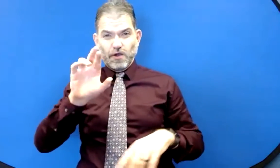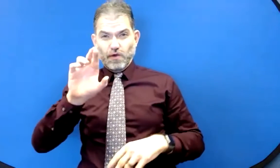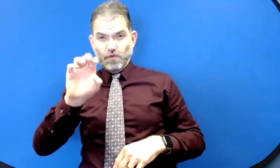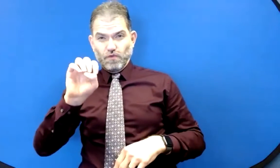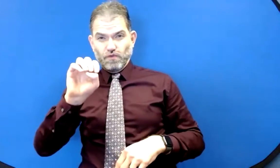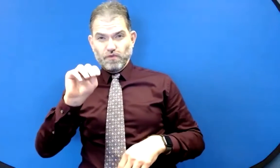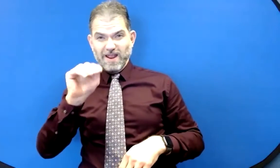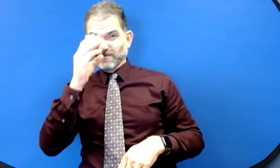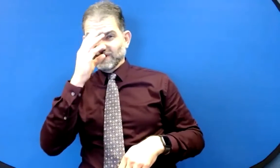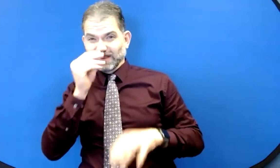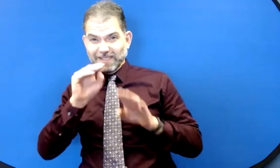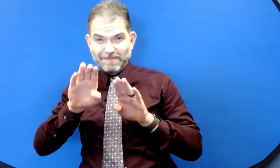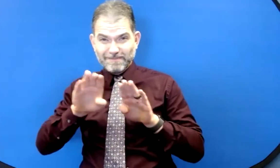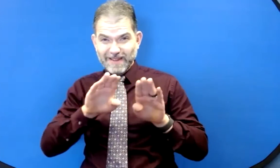ASL Interpreter: White ASL Interpreter: Germanic